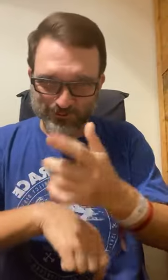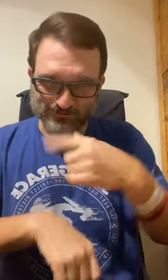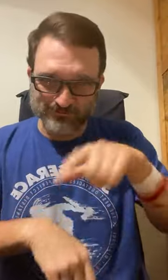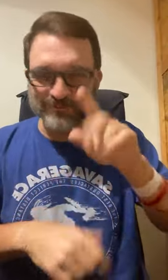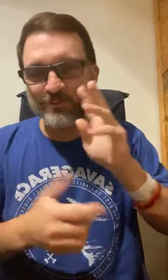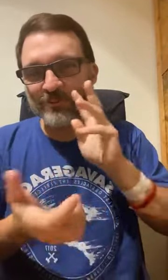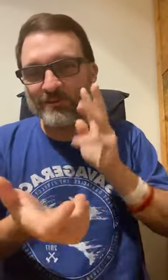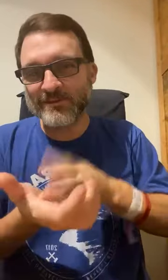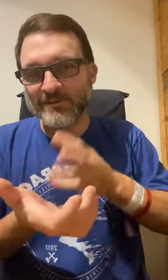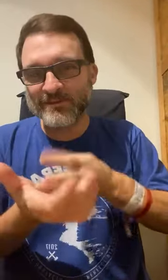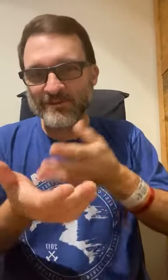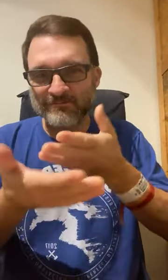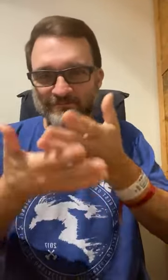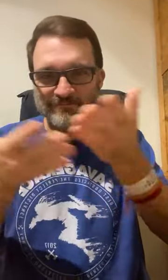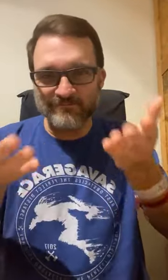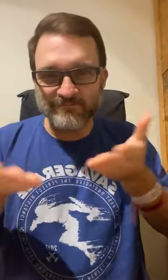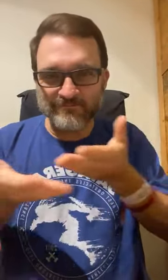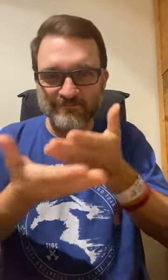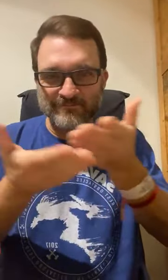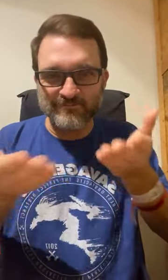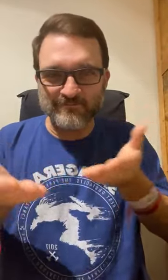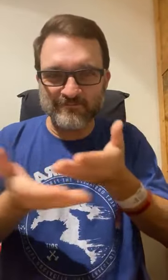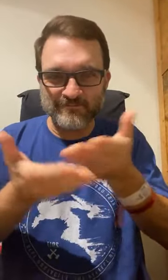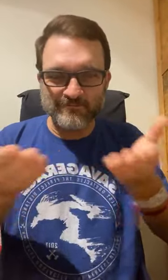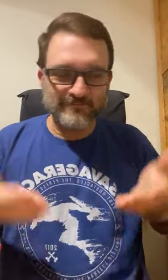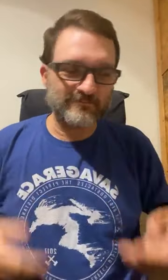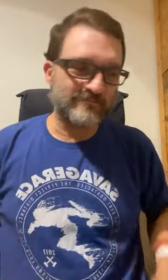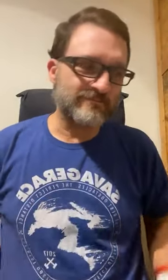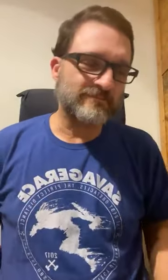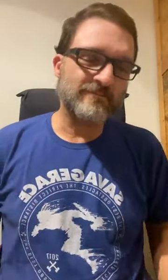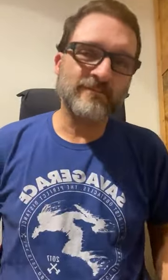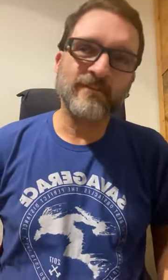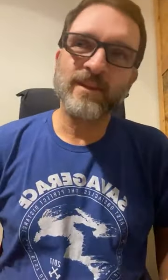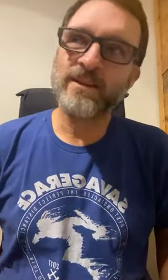You were witnesses who saw the whole thing.